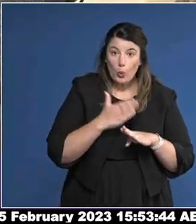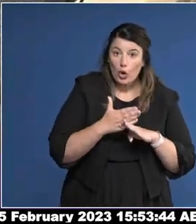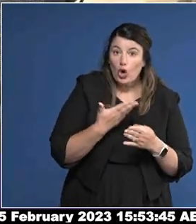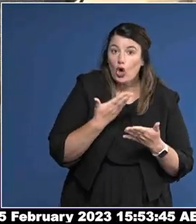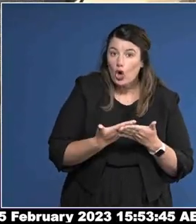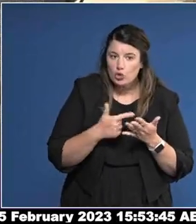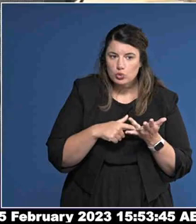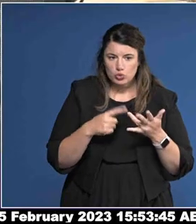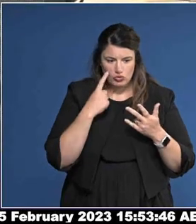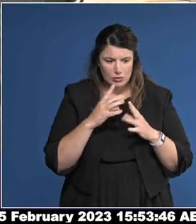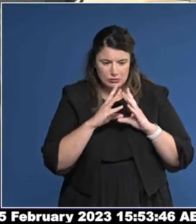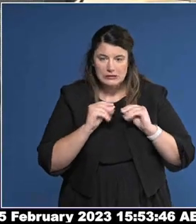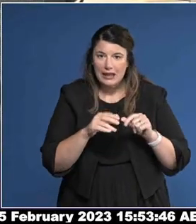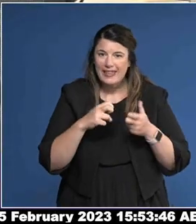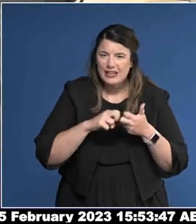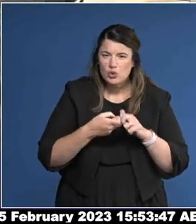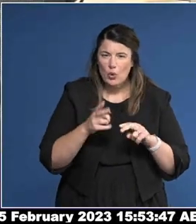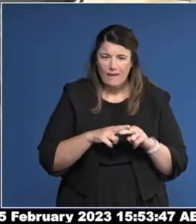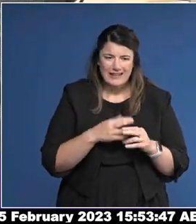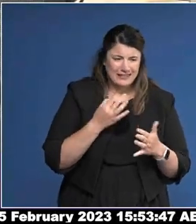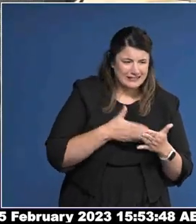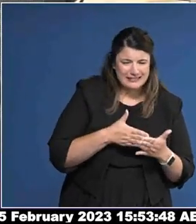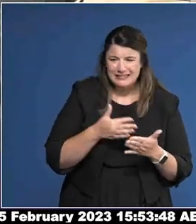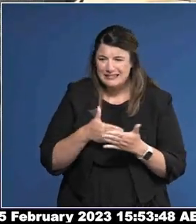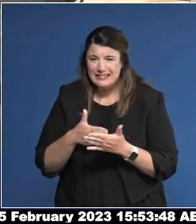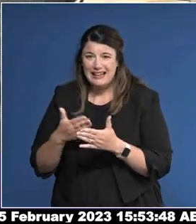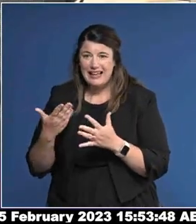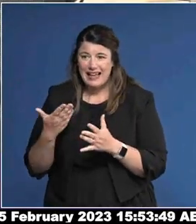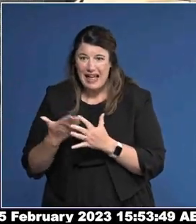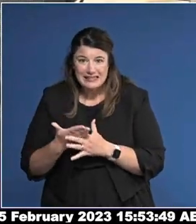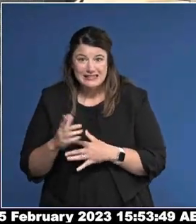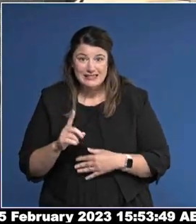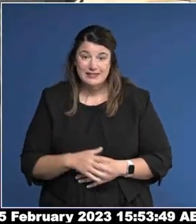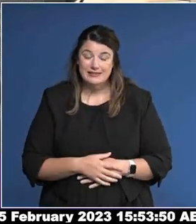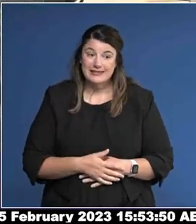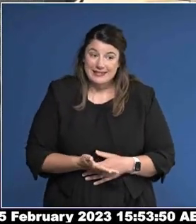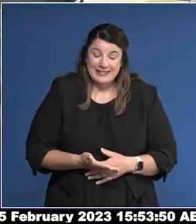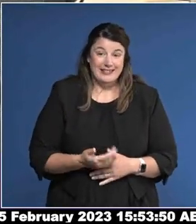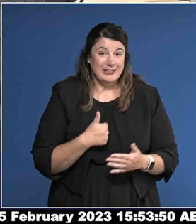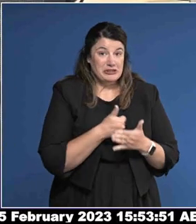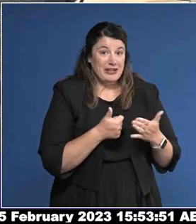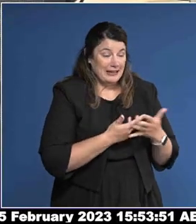issue of short supply that you are talking about? Regular discussions with the NDIA about the Disability Support Worker Cost